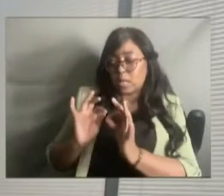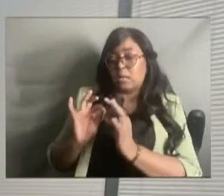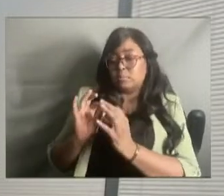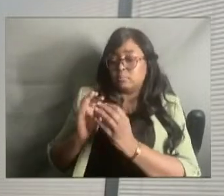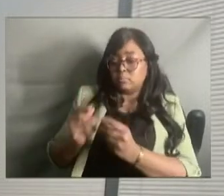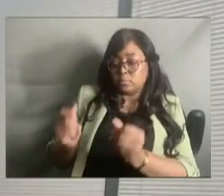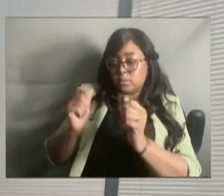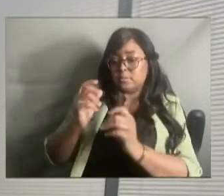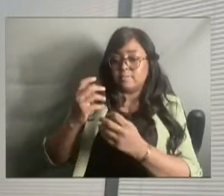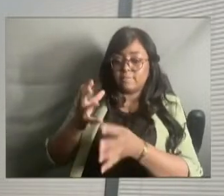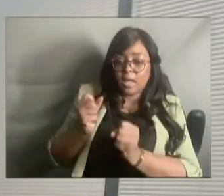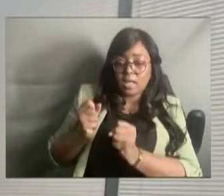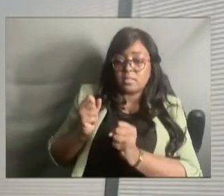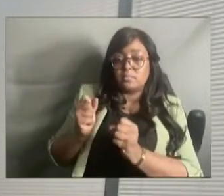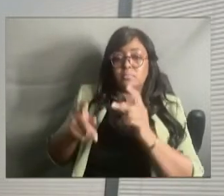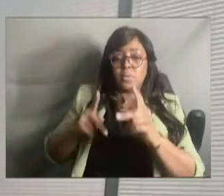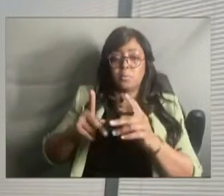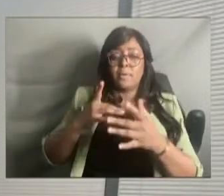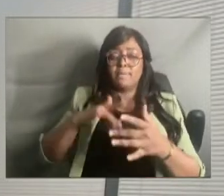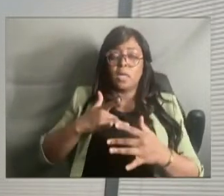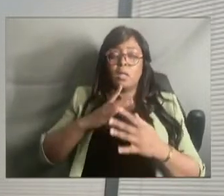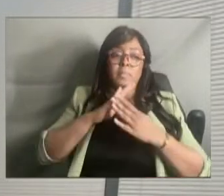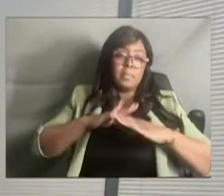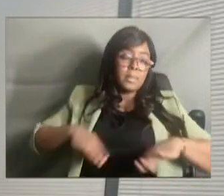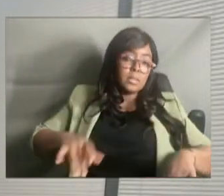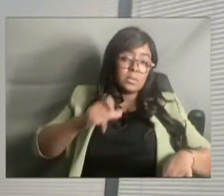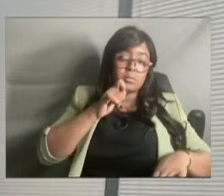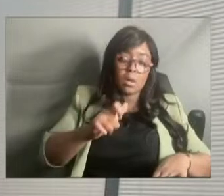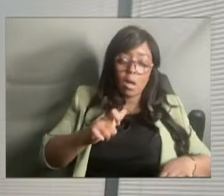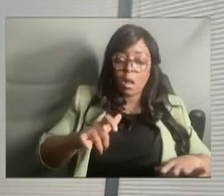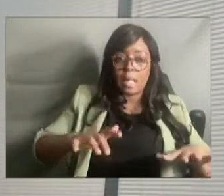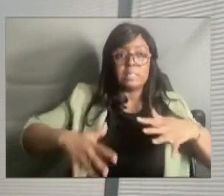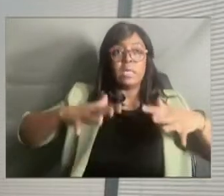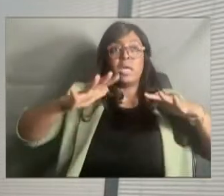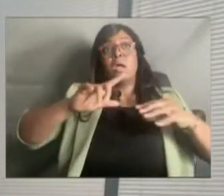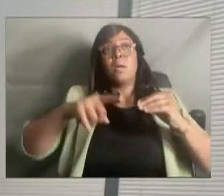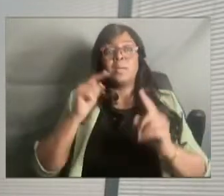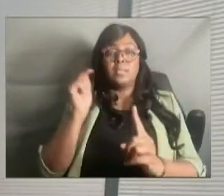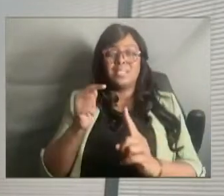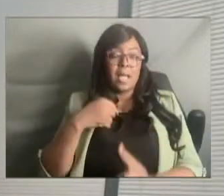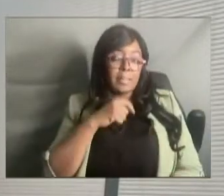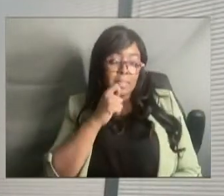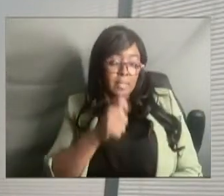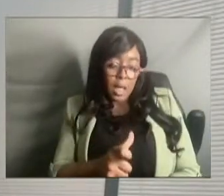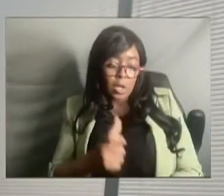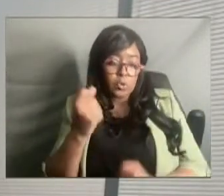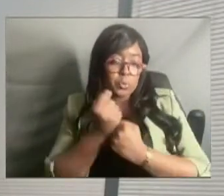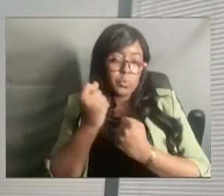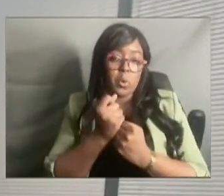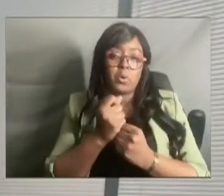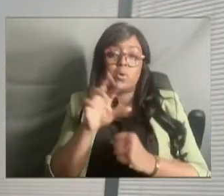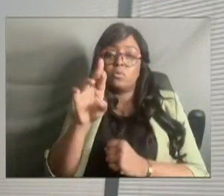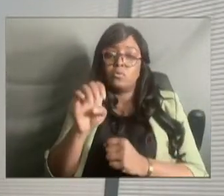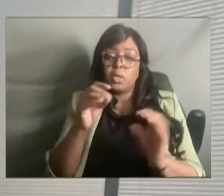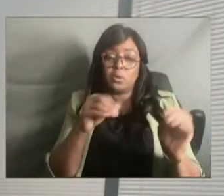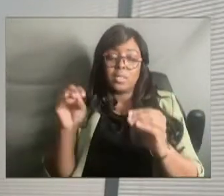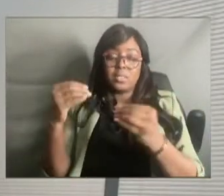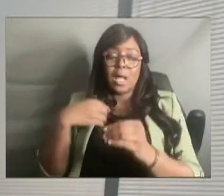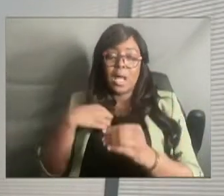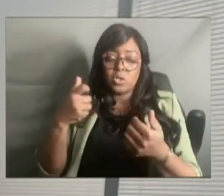that people have peace of mind and that they don't have that anxiety of having to deal with all this mess. I'm not a huge